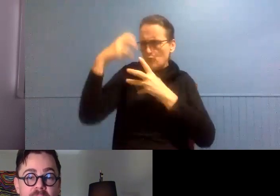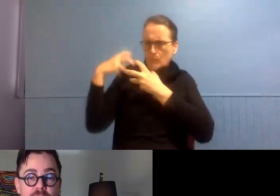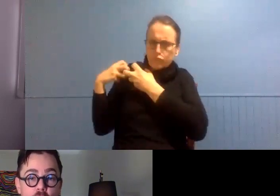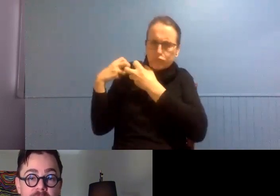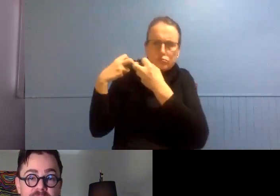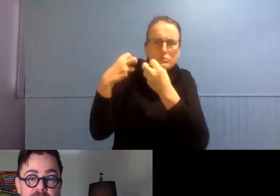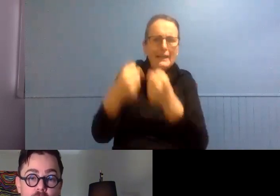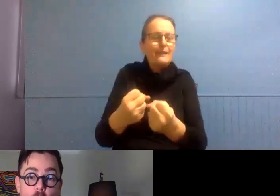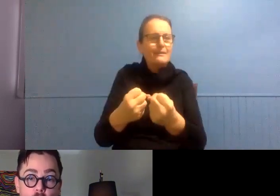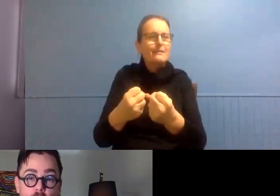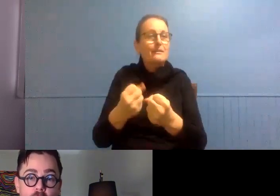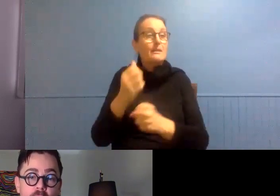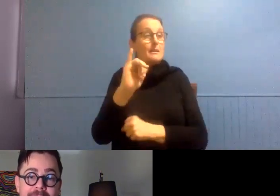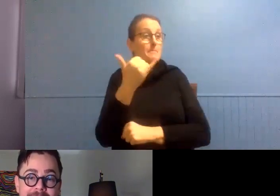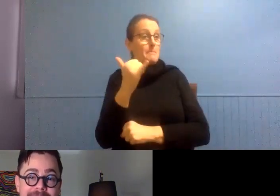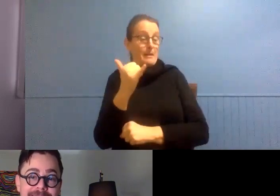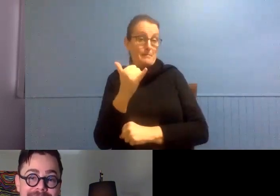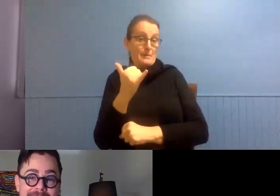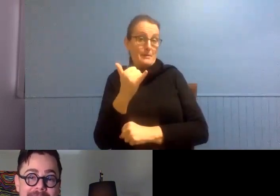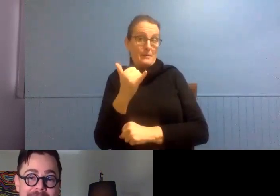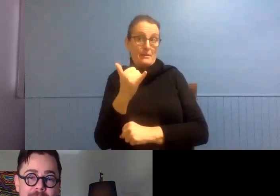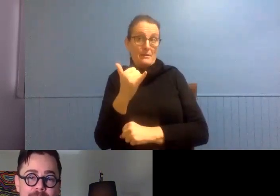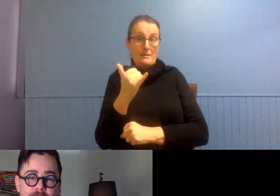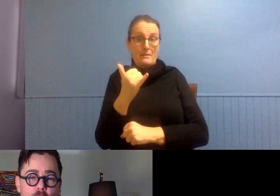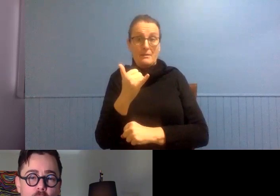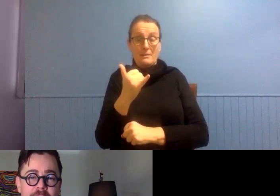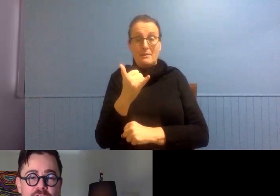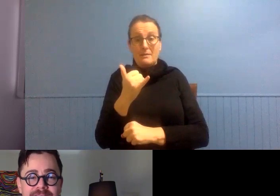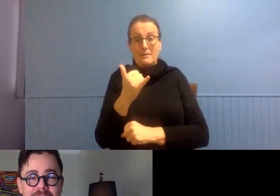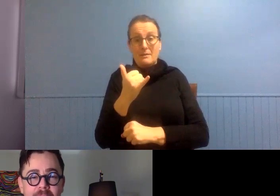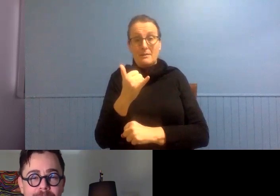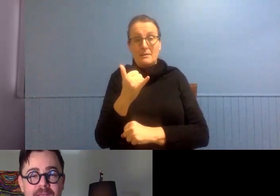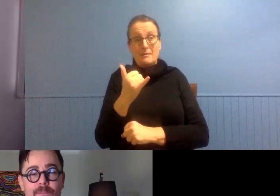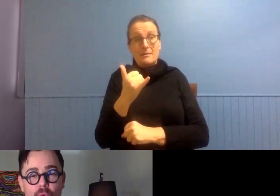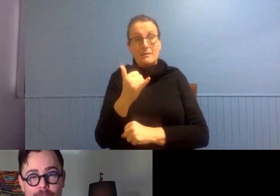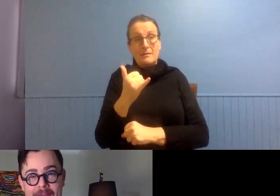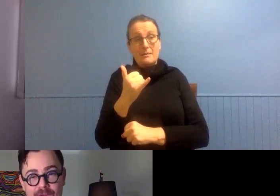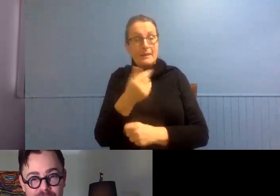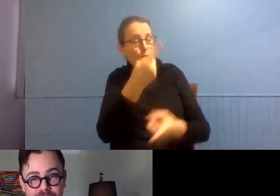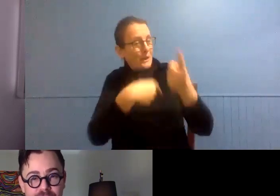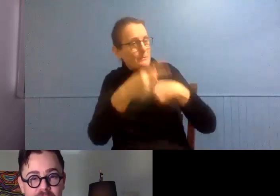Whether we know it, or can say, or can you say a bit more about it?